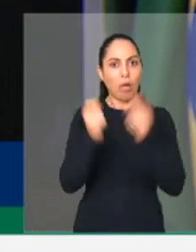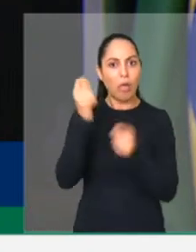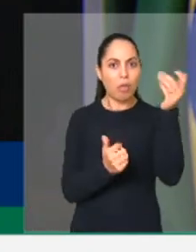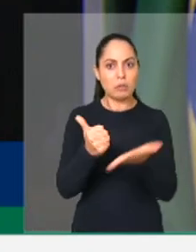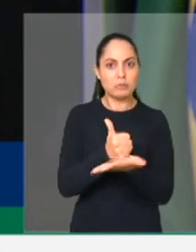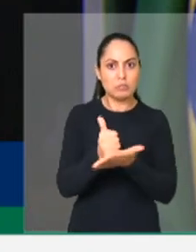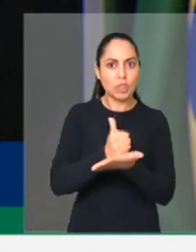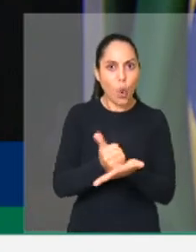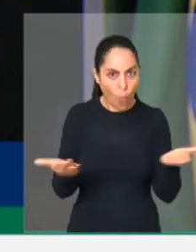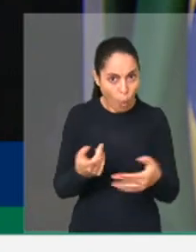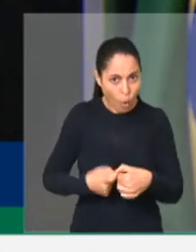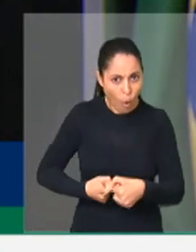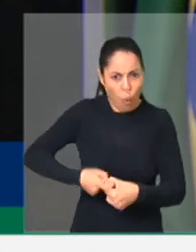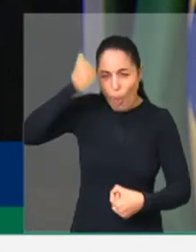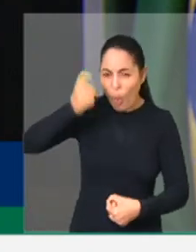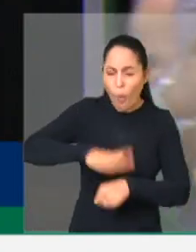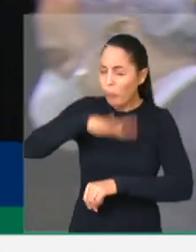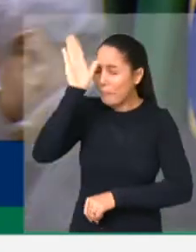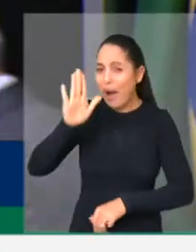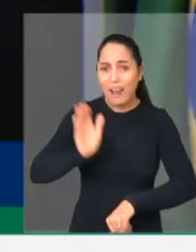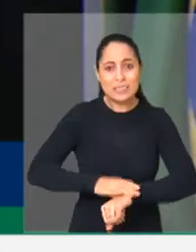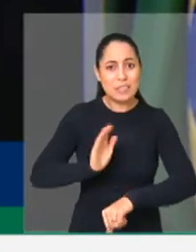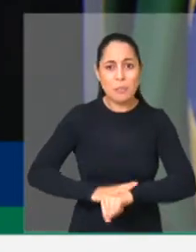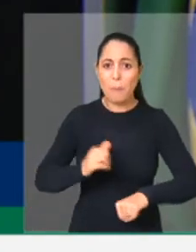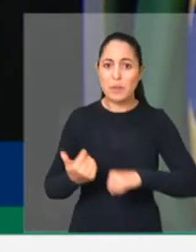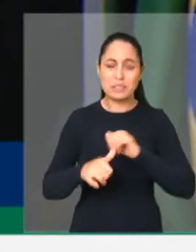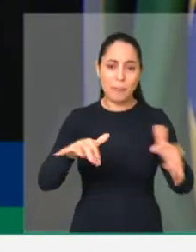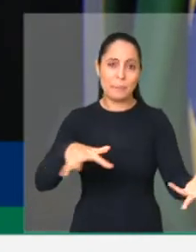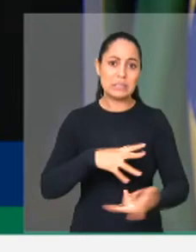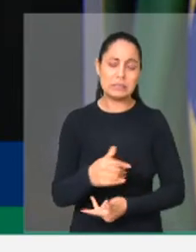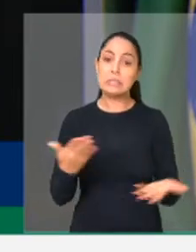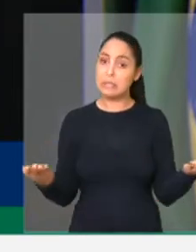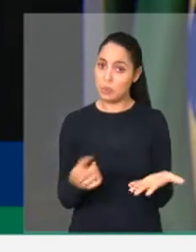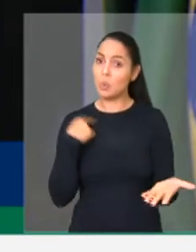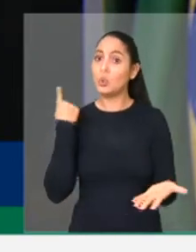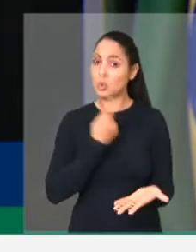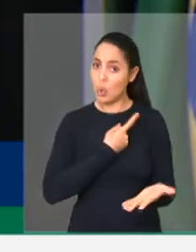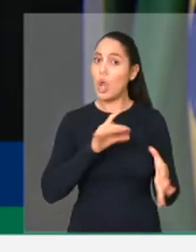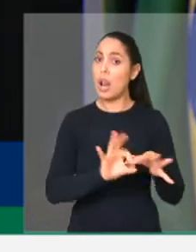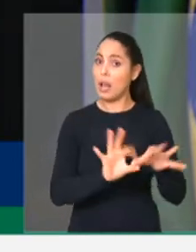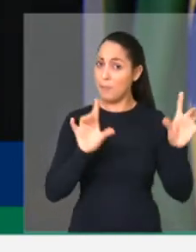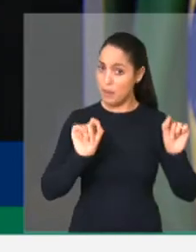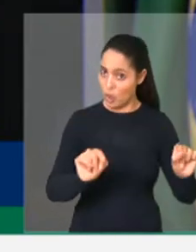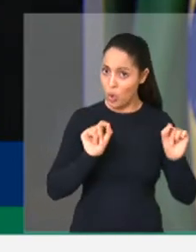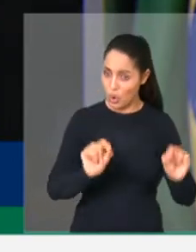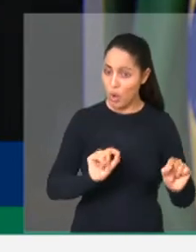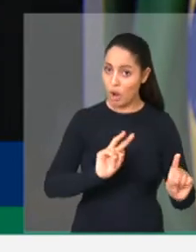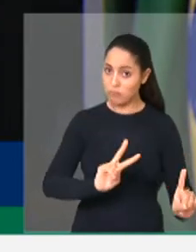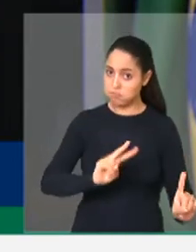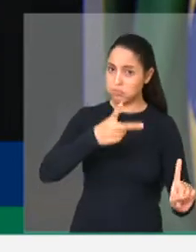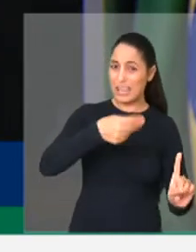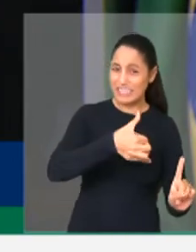EM QUE OS SALÁRIOS DOS SERVIDORES PÚBLICOS ESTÃO CONGELADOS. NÃO PODE TER AUMENTO, A INICIATIVA PRIVADA